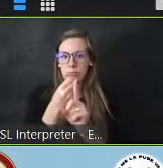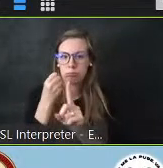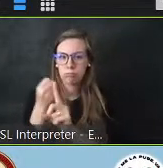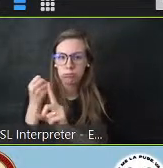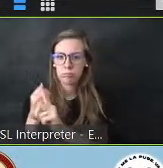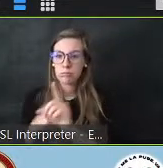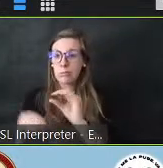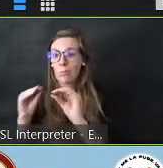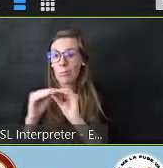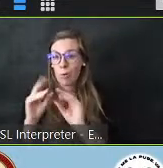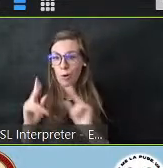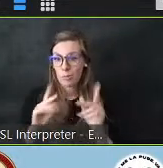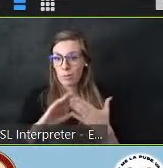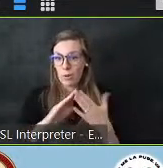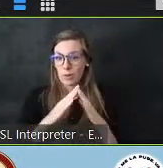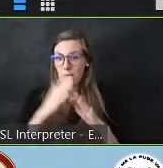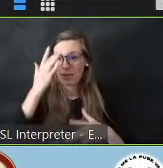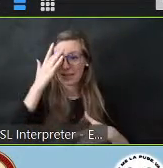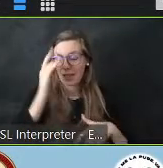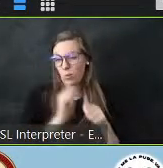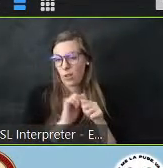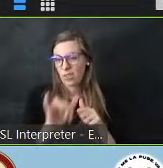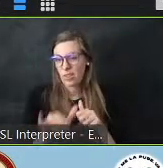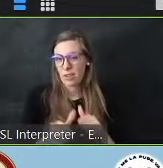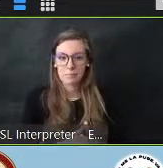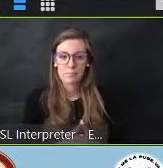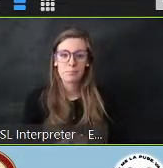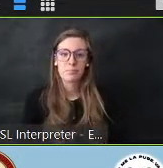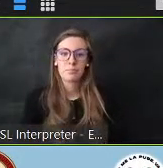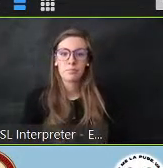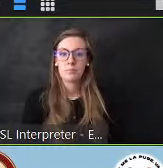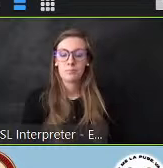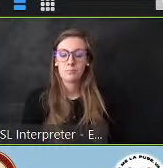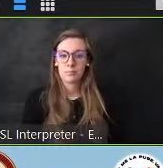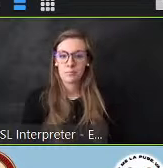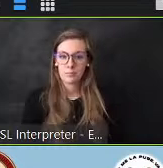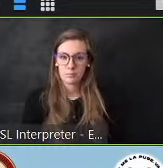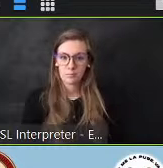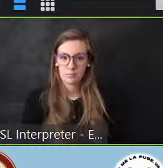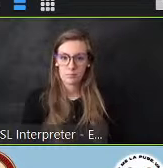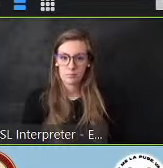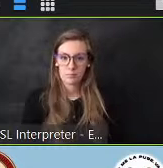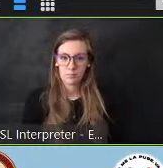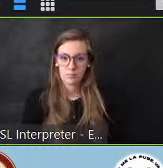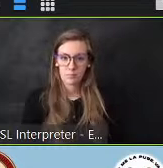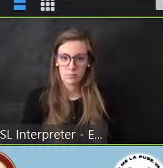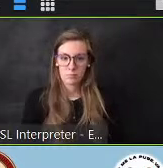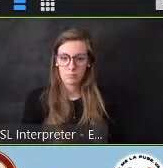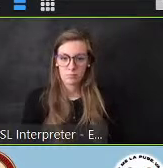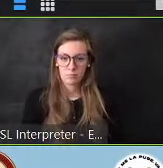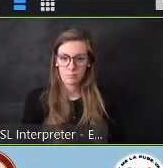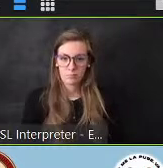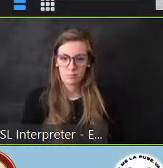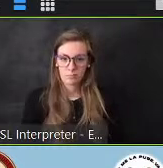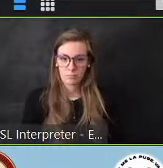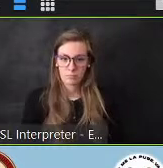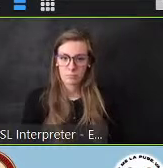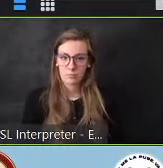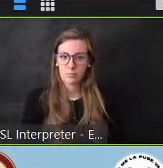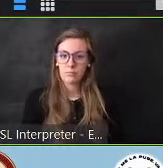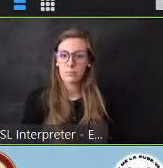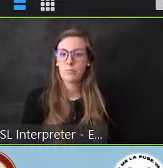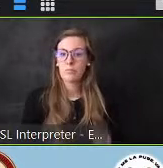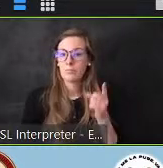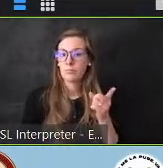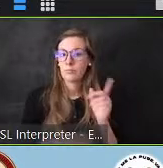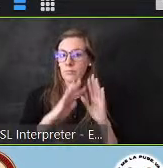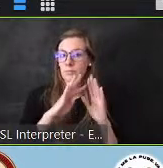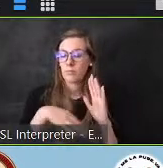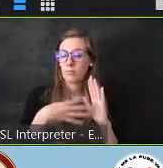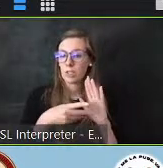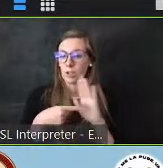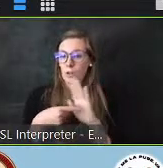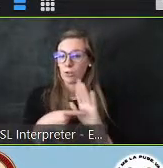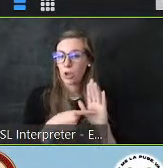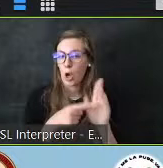We also can see where we are in different areas where it's increasing.